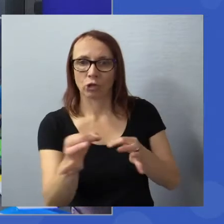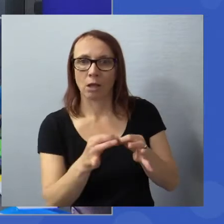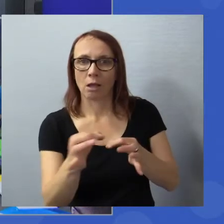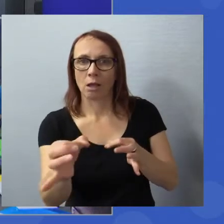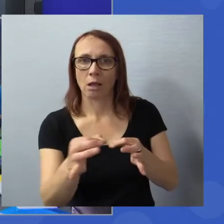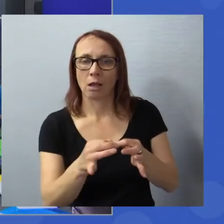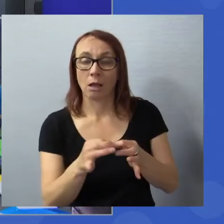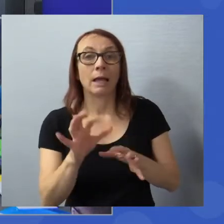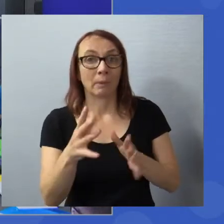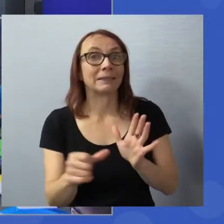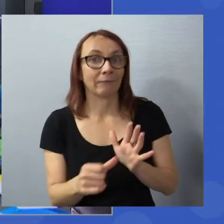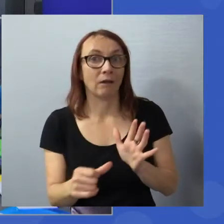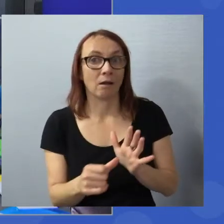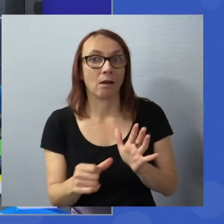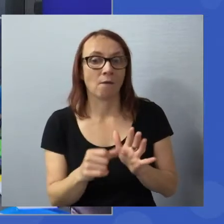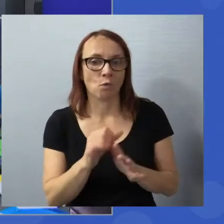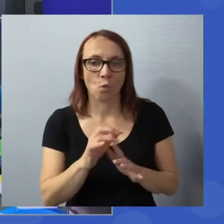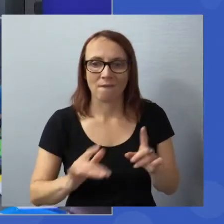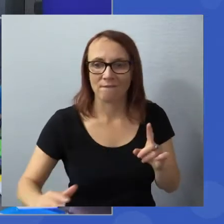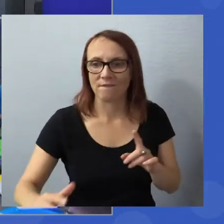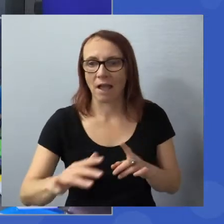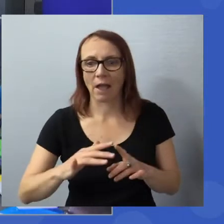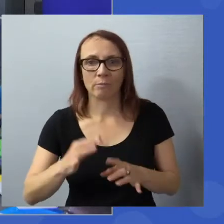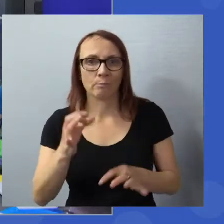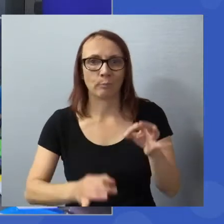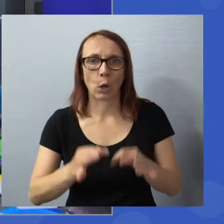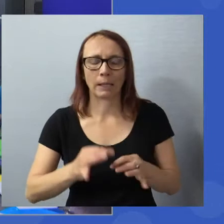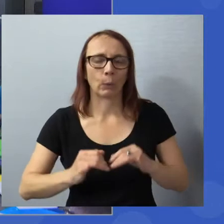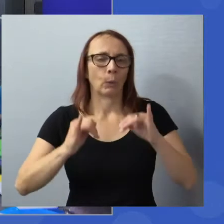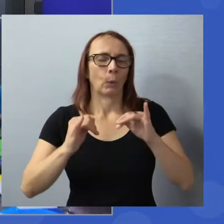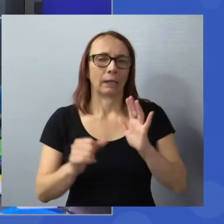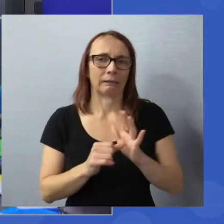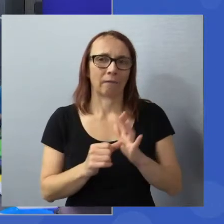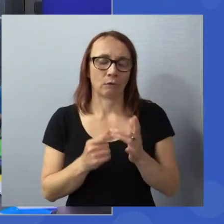difficult for an environment for politicians so we would also recommend